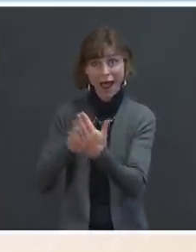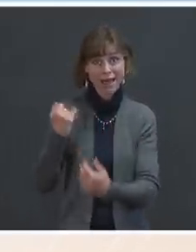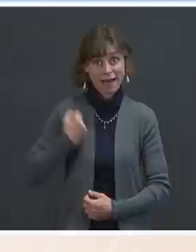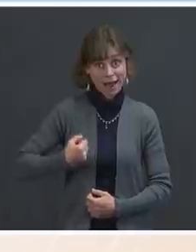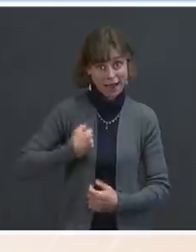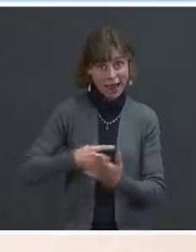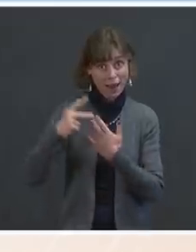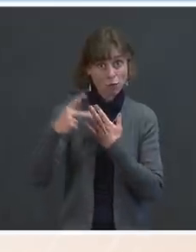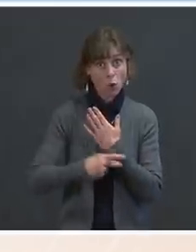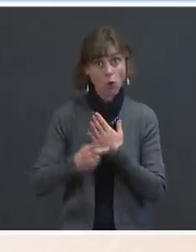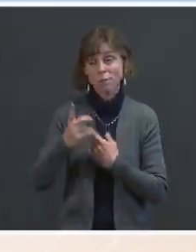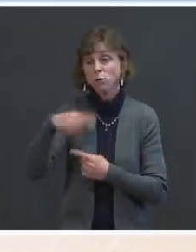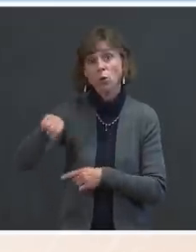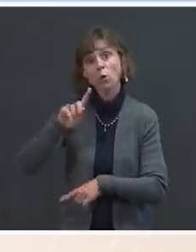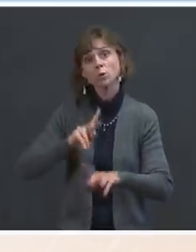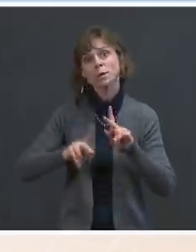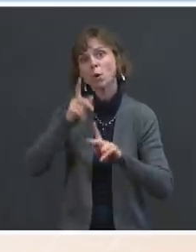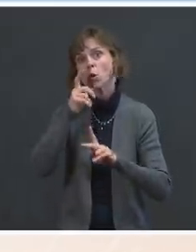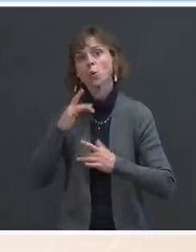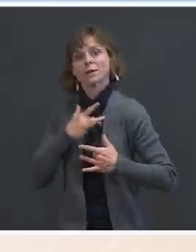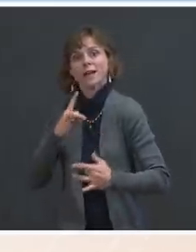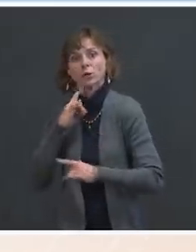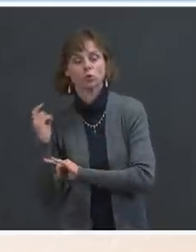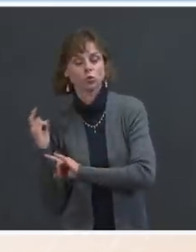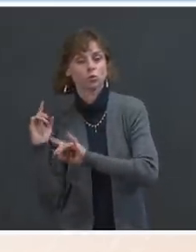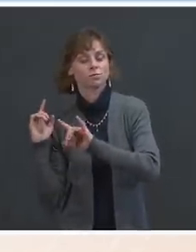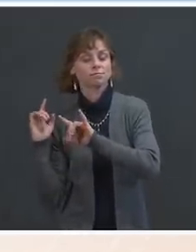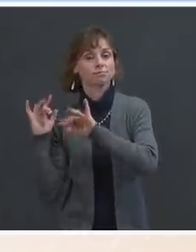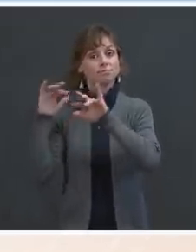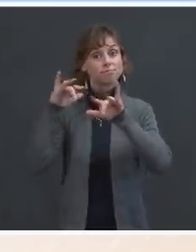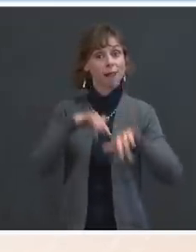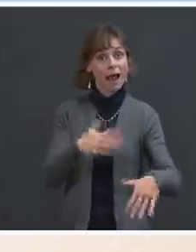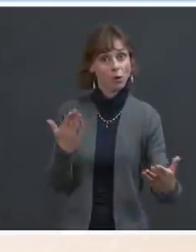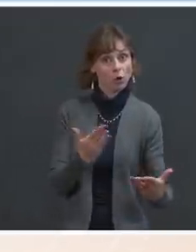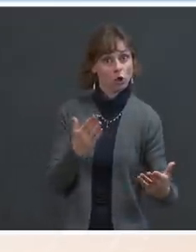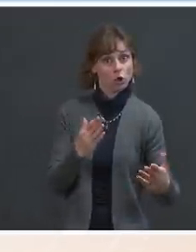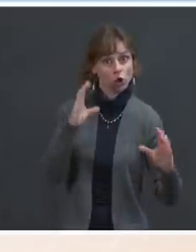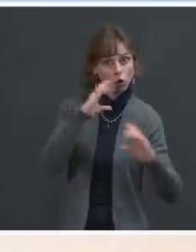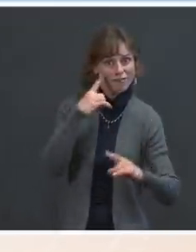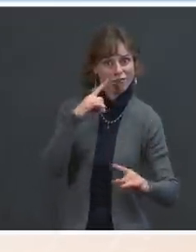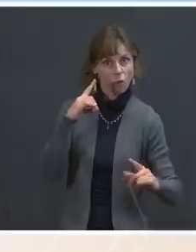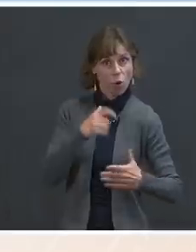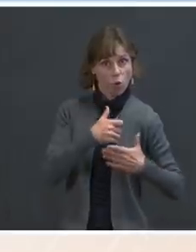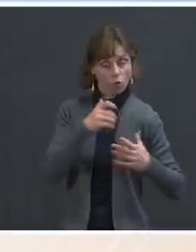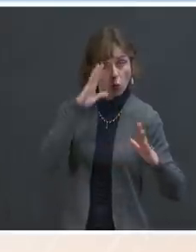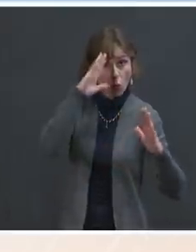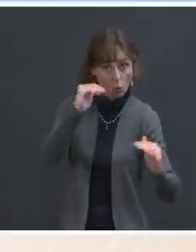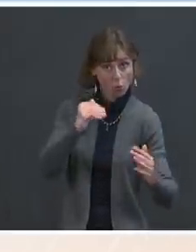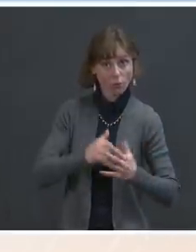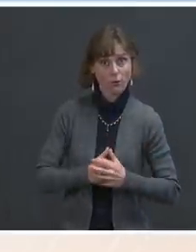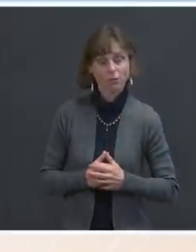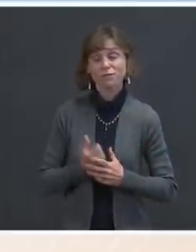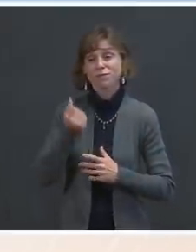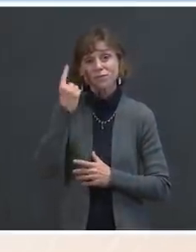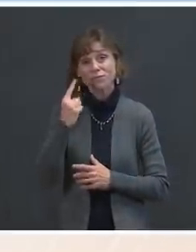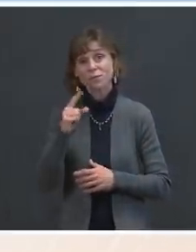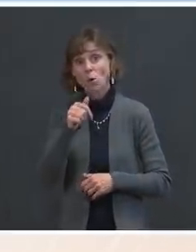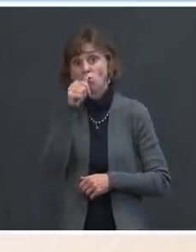who otherwise migrate in search of hope. And they will have to have the participation of the private sectors in those countries,